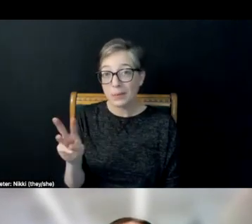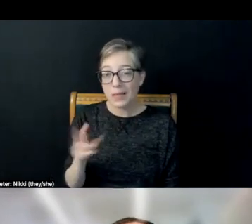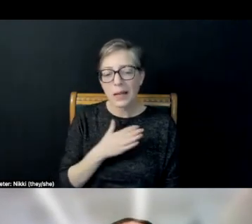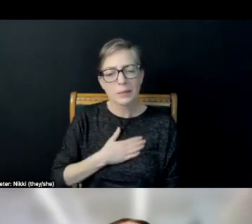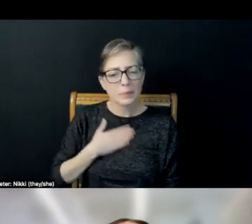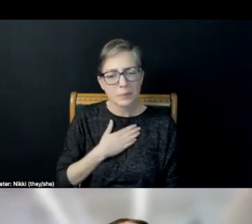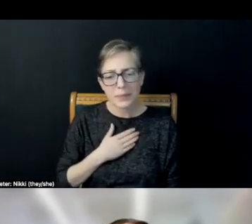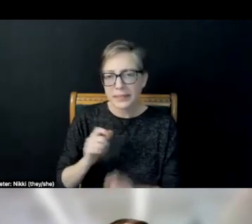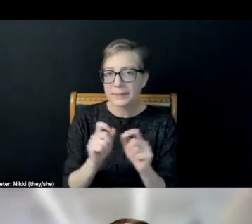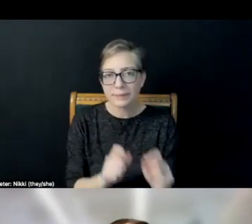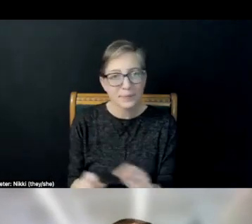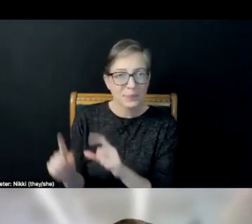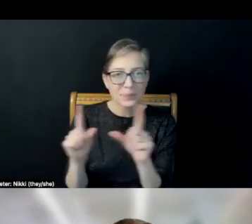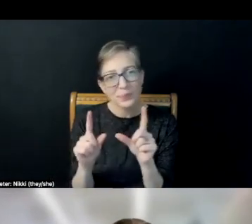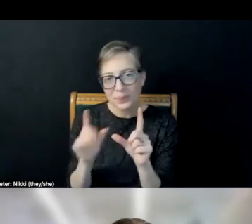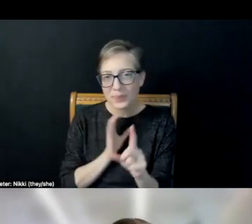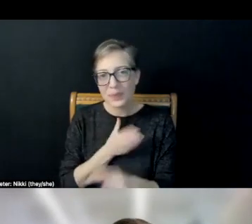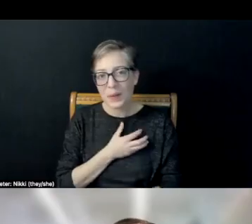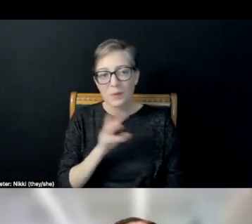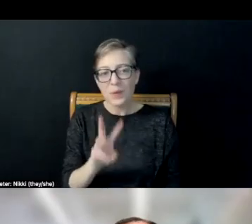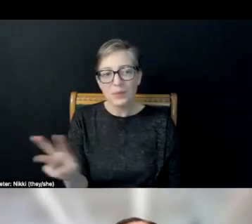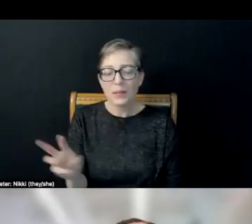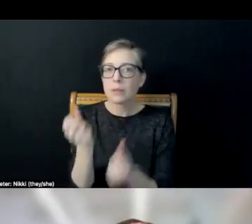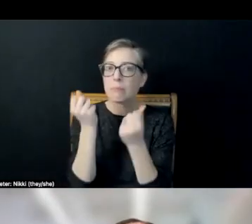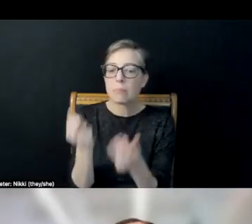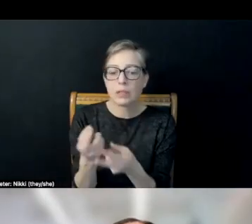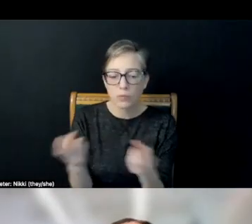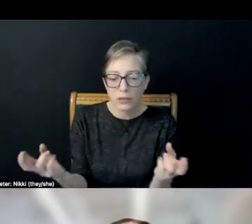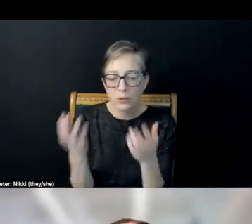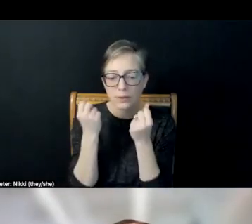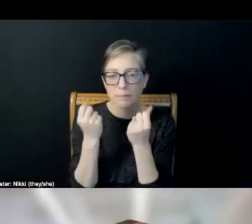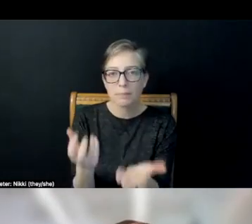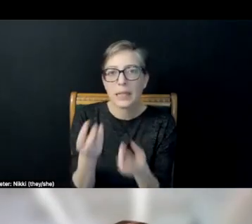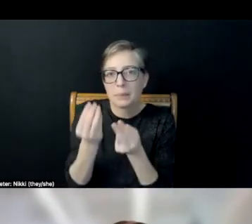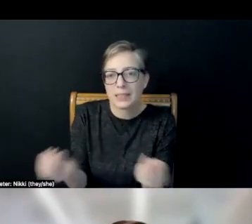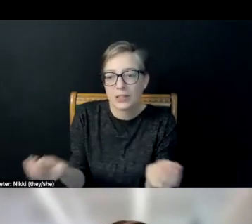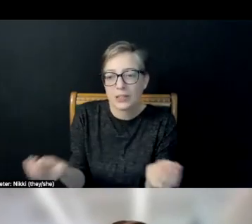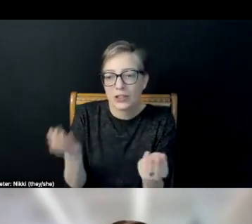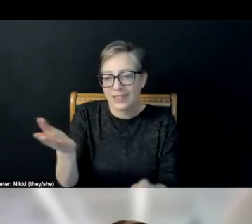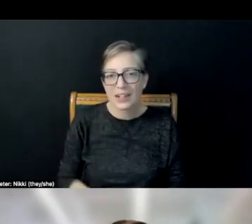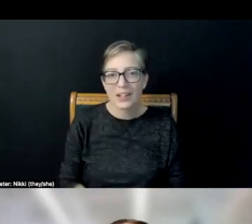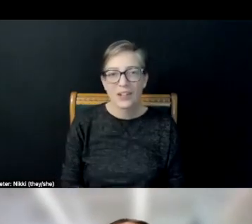we have lots of materials there, we have materials for providers,